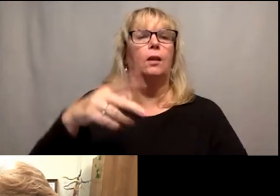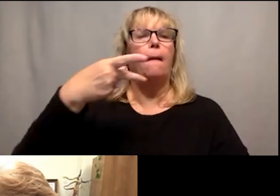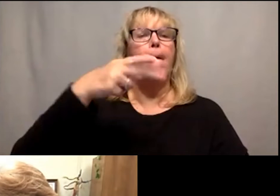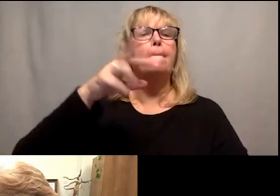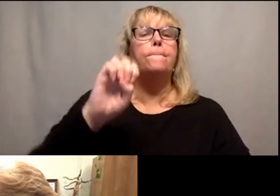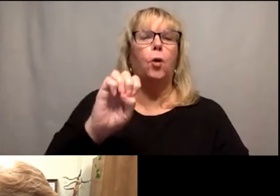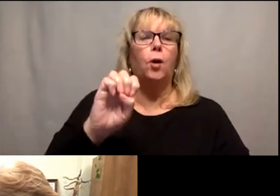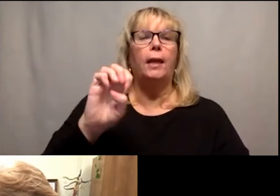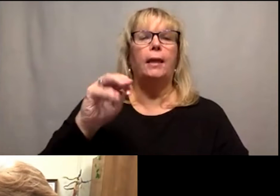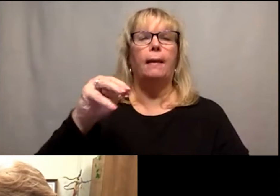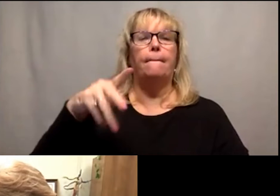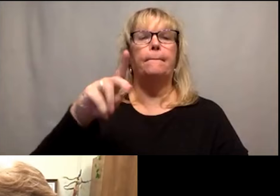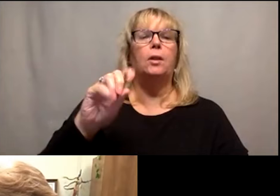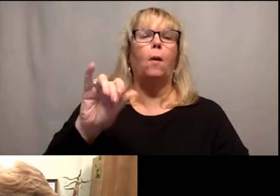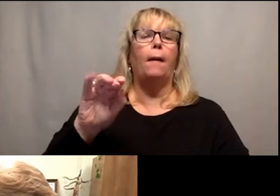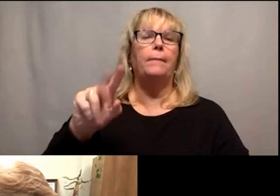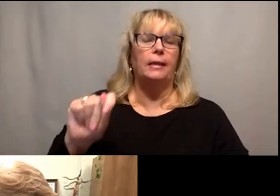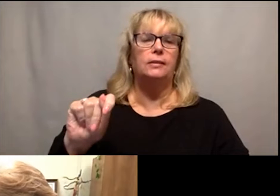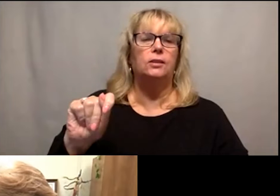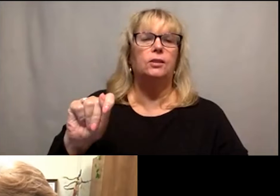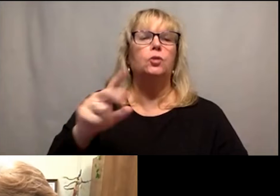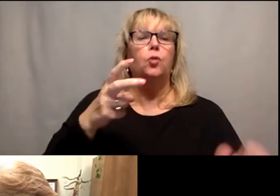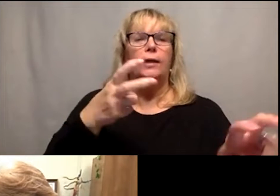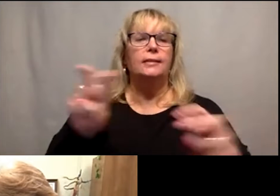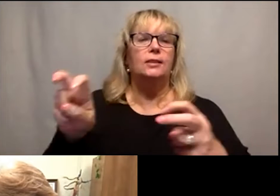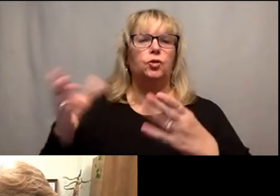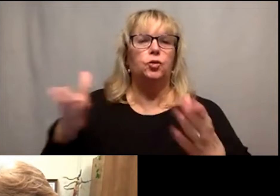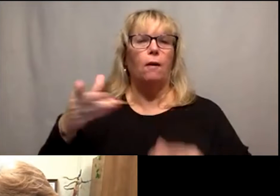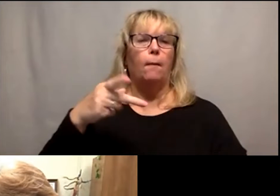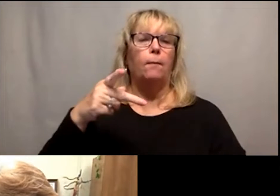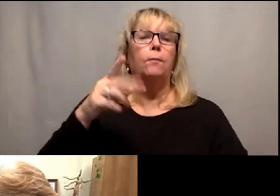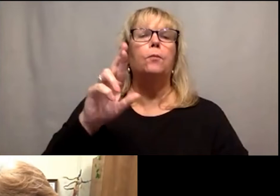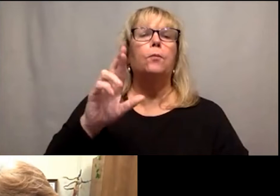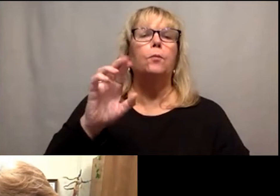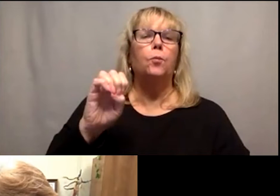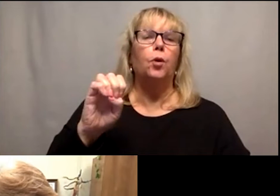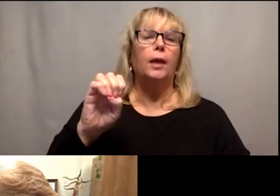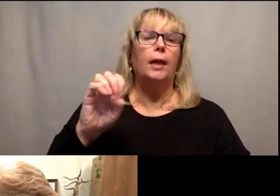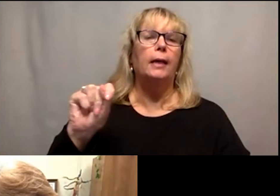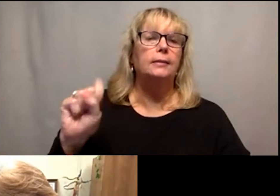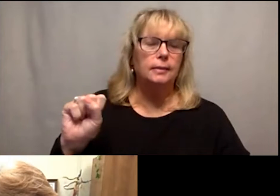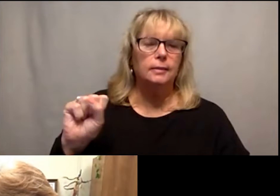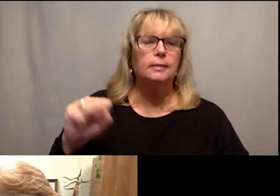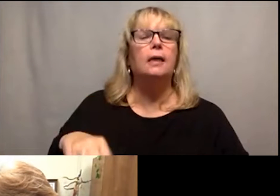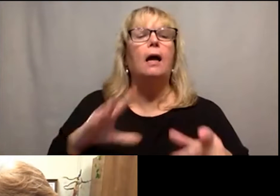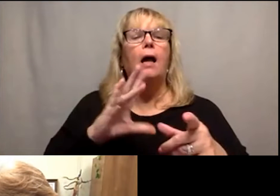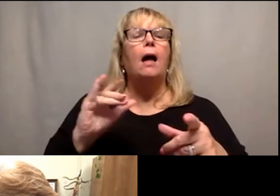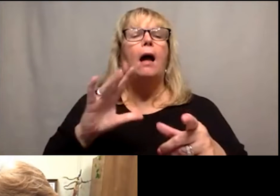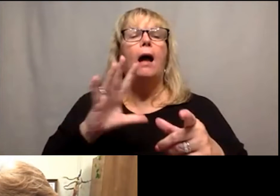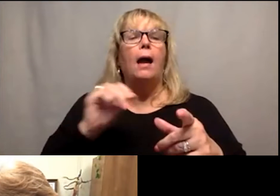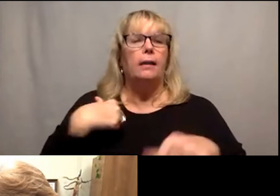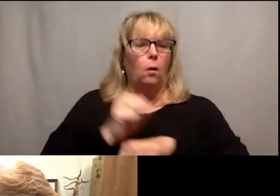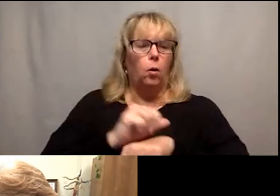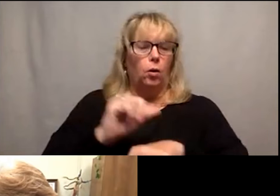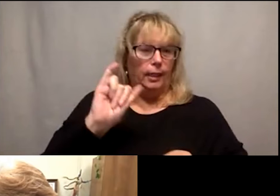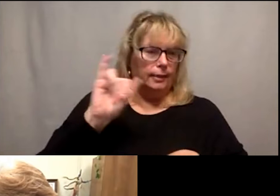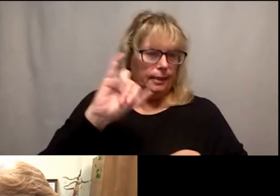transition services. I work in the Indianapolis area and surrounding counties, there are eight